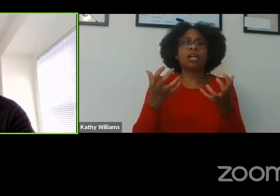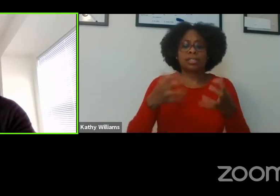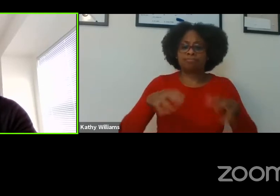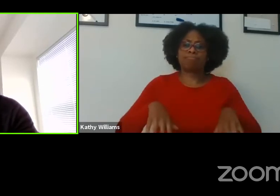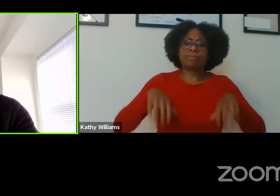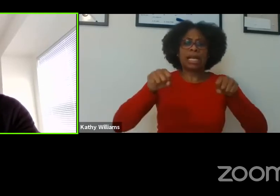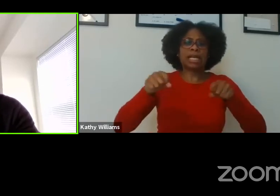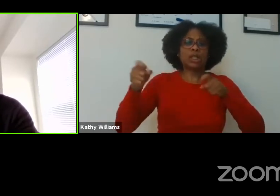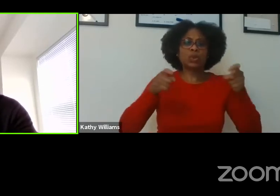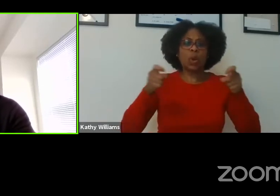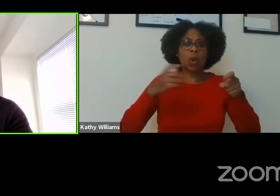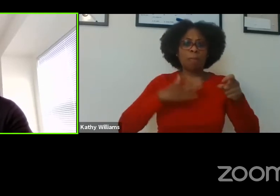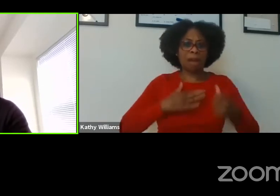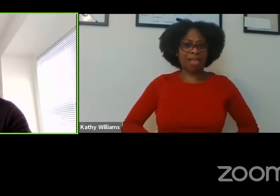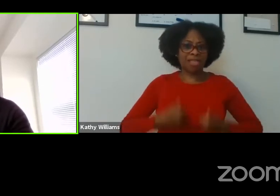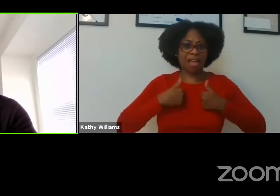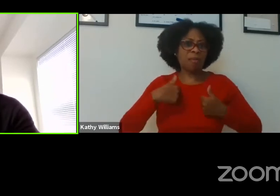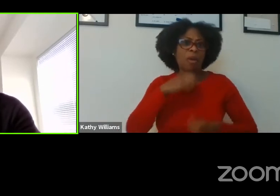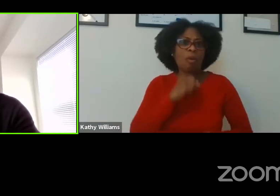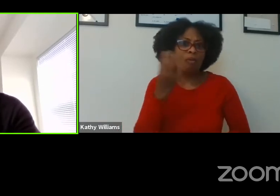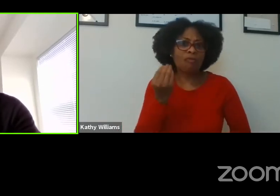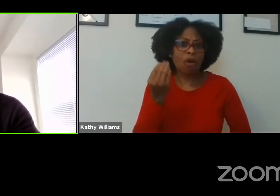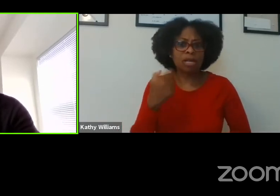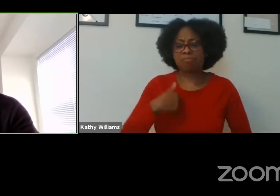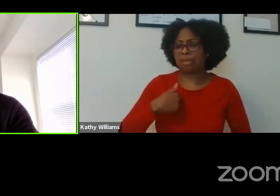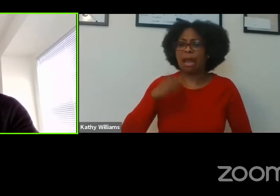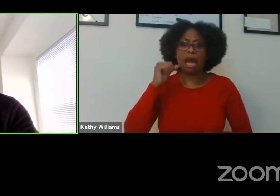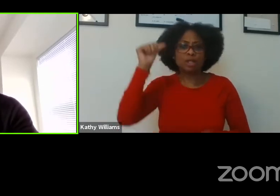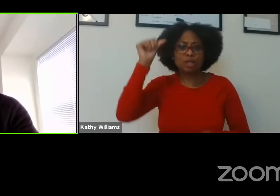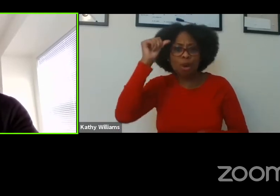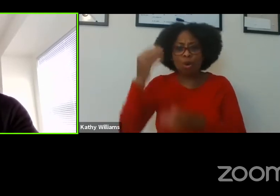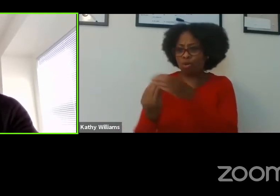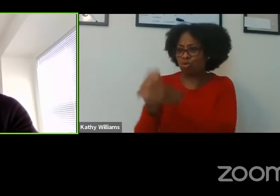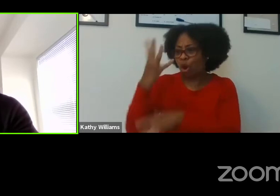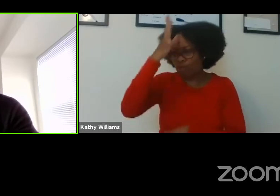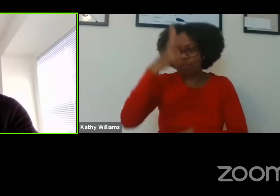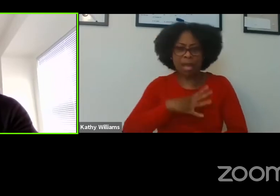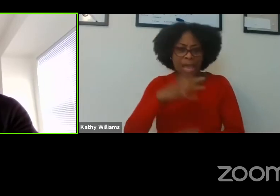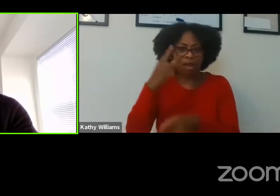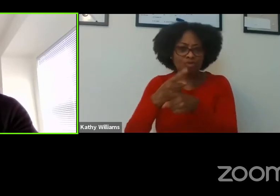I was 14, so I am grown; I am a grown man now; right?